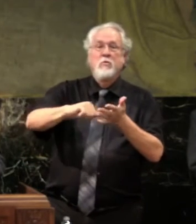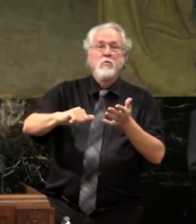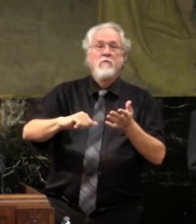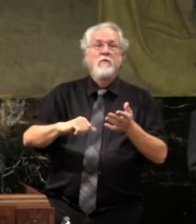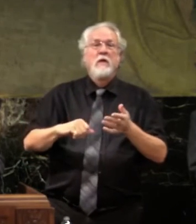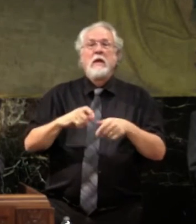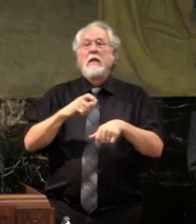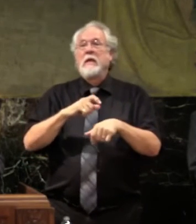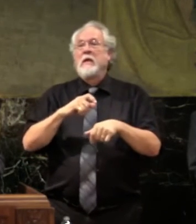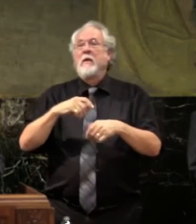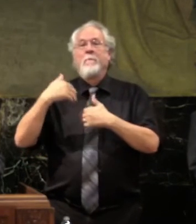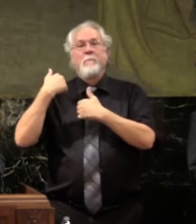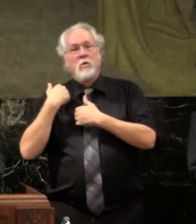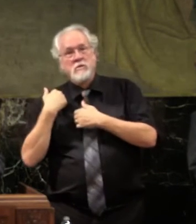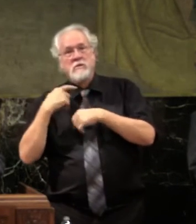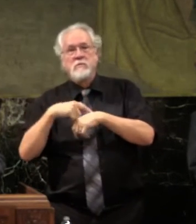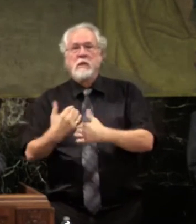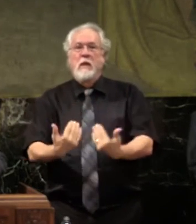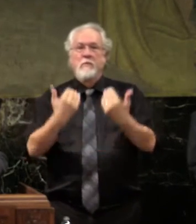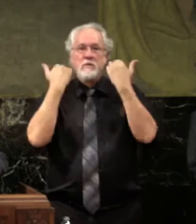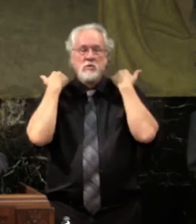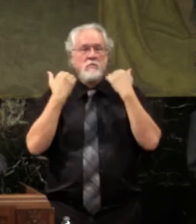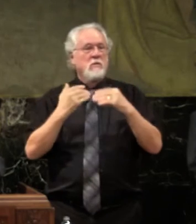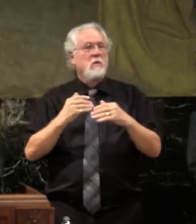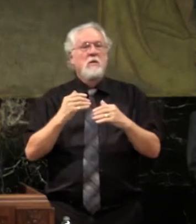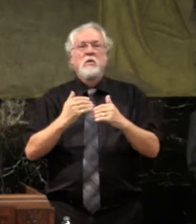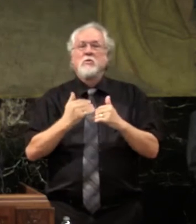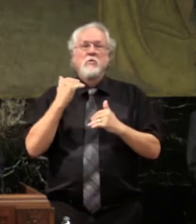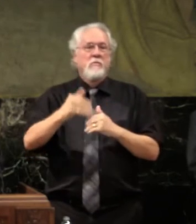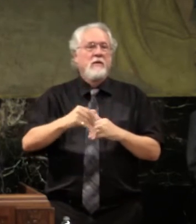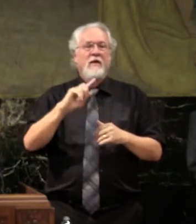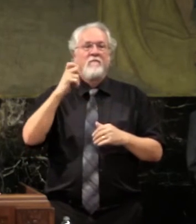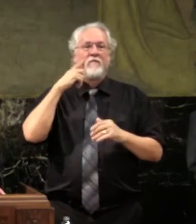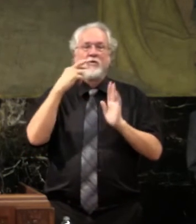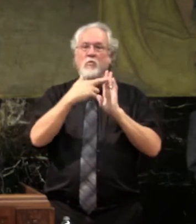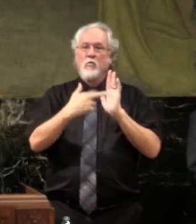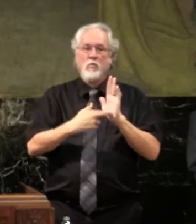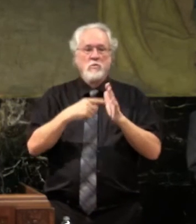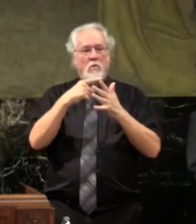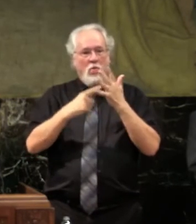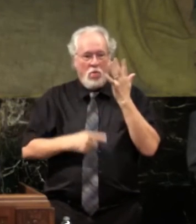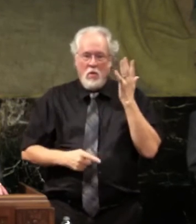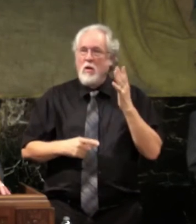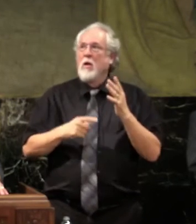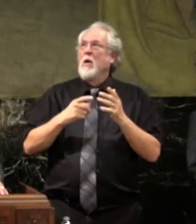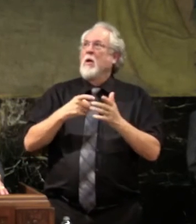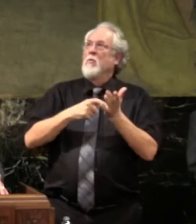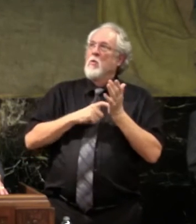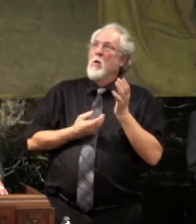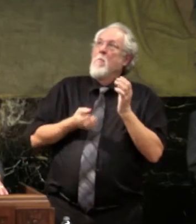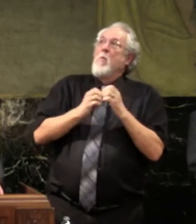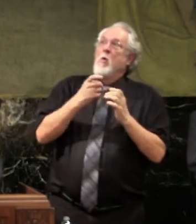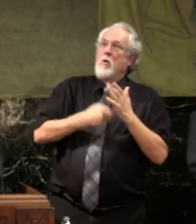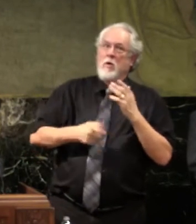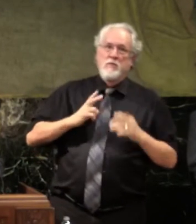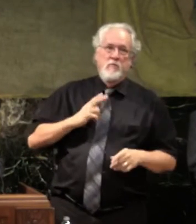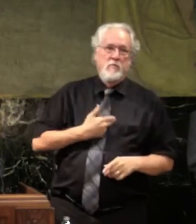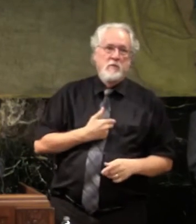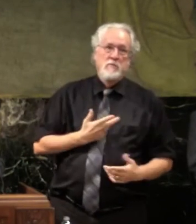consuming and overly costly federal regulations that would require higher costs on our end and i have asked congressional